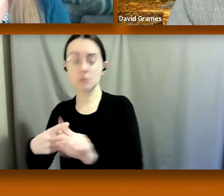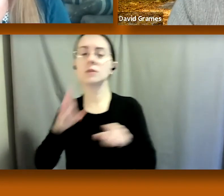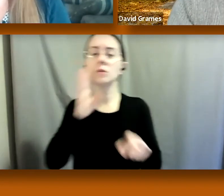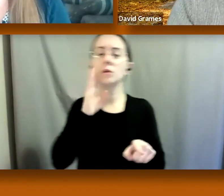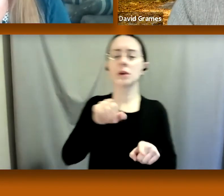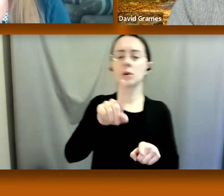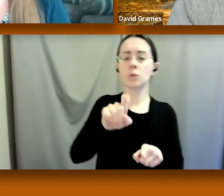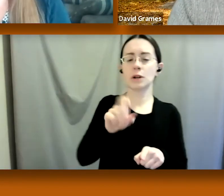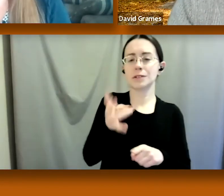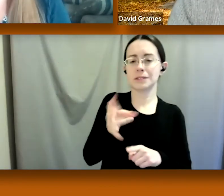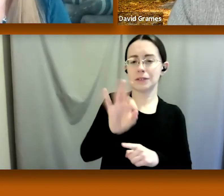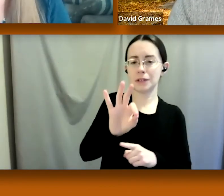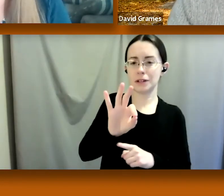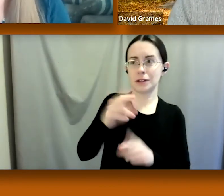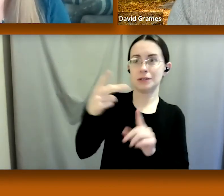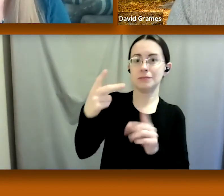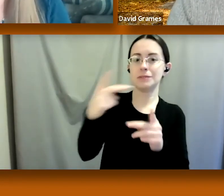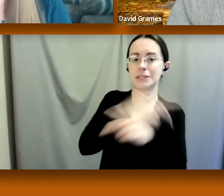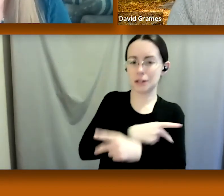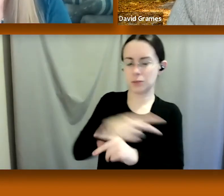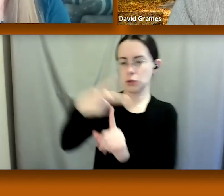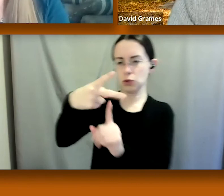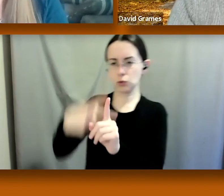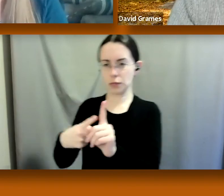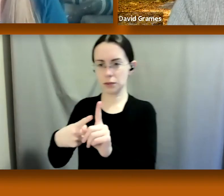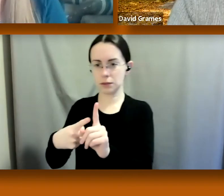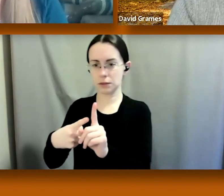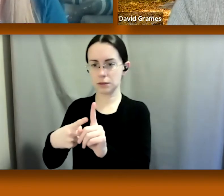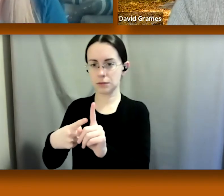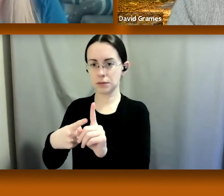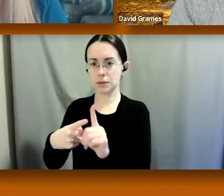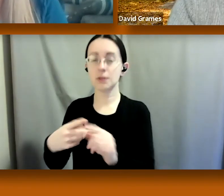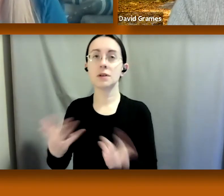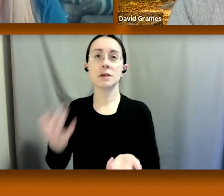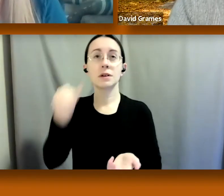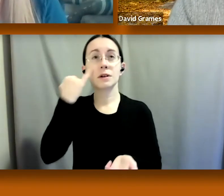If you're calculating .5 summer months,